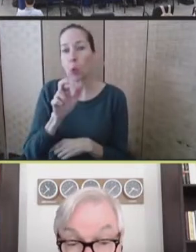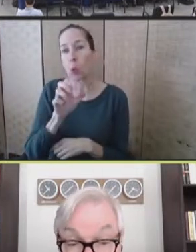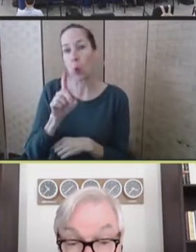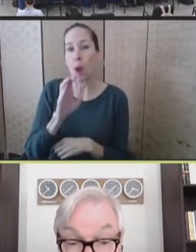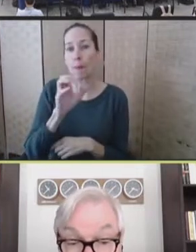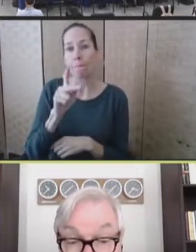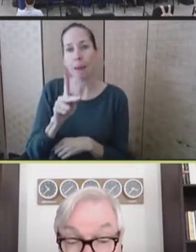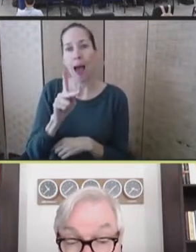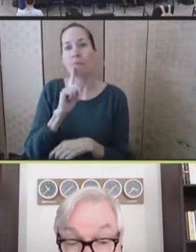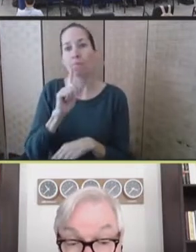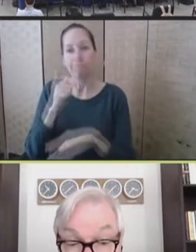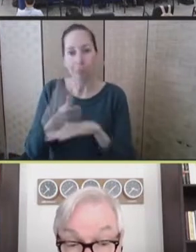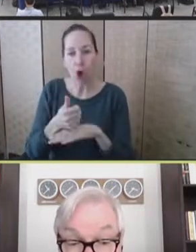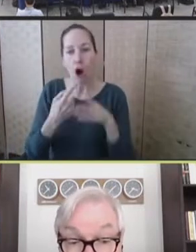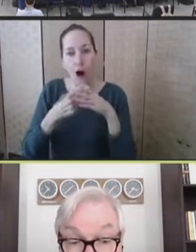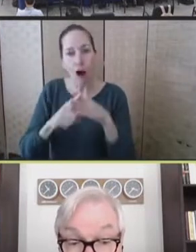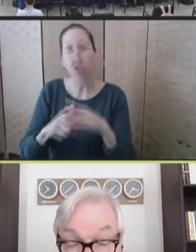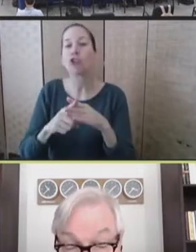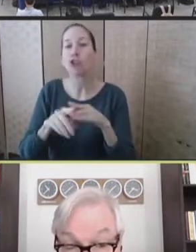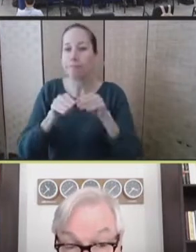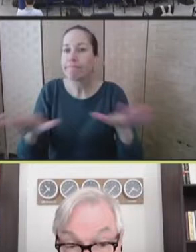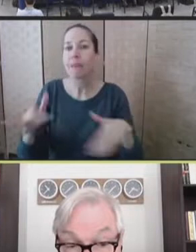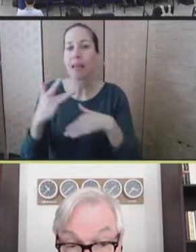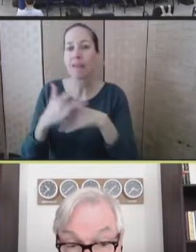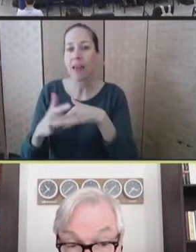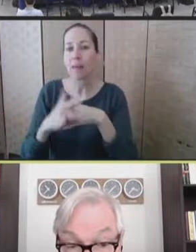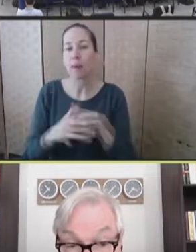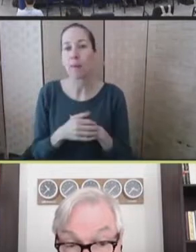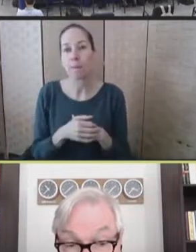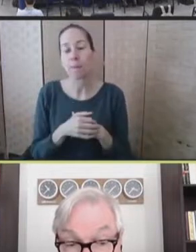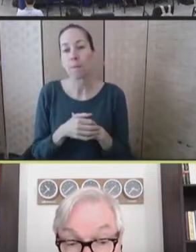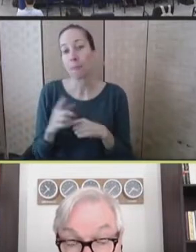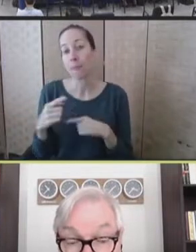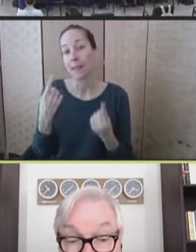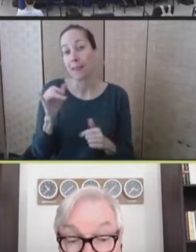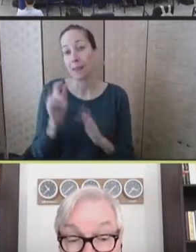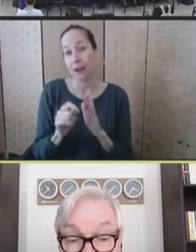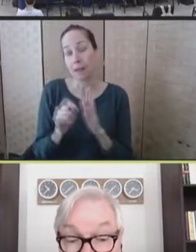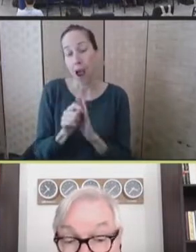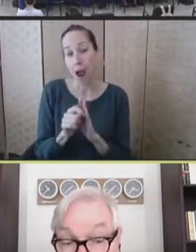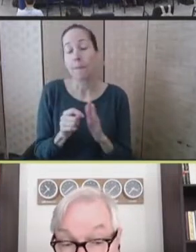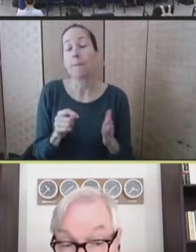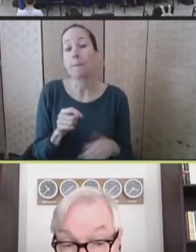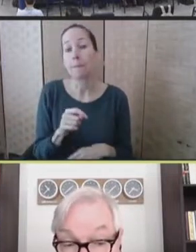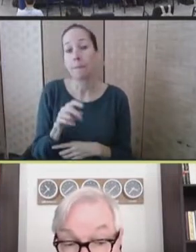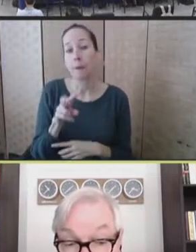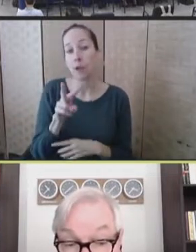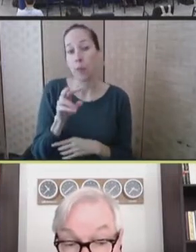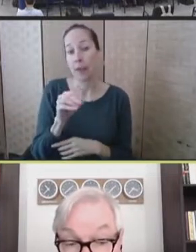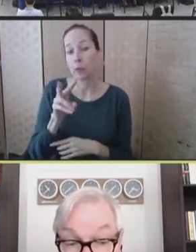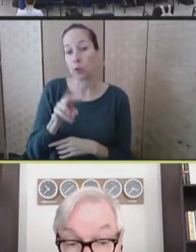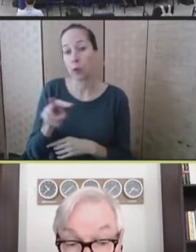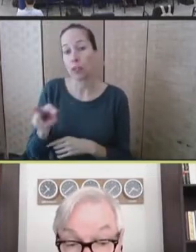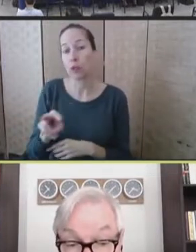Now, we are in a period of since that time of 2022 with IVR monitoring, evaluation, and